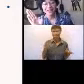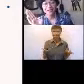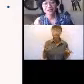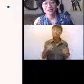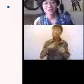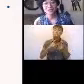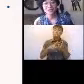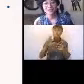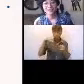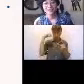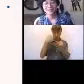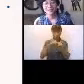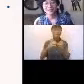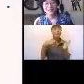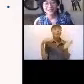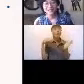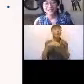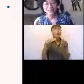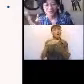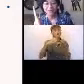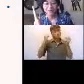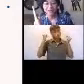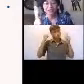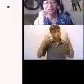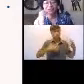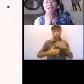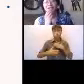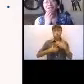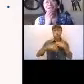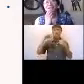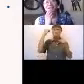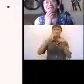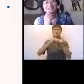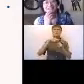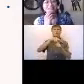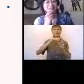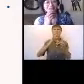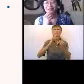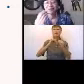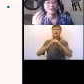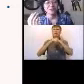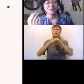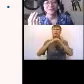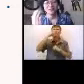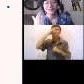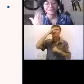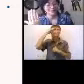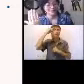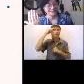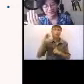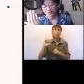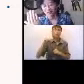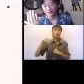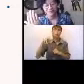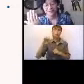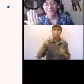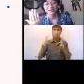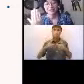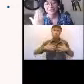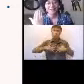about putting up the black square, and then, a lot of people started being, saying that